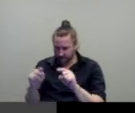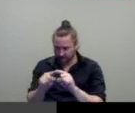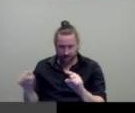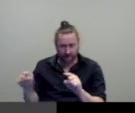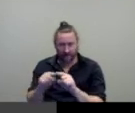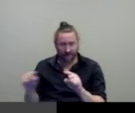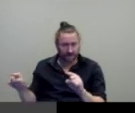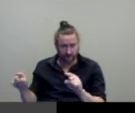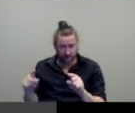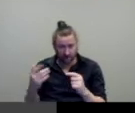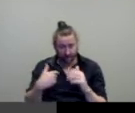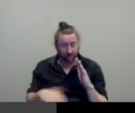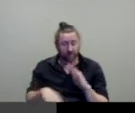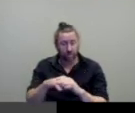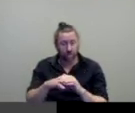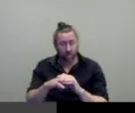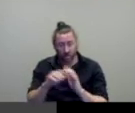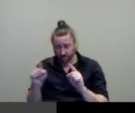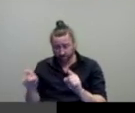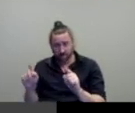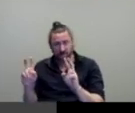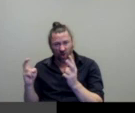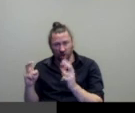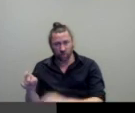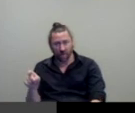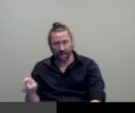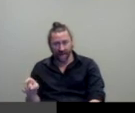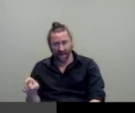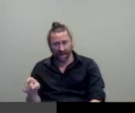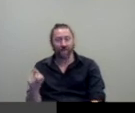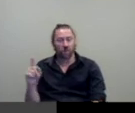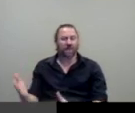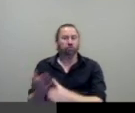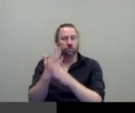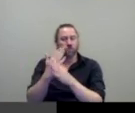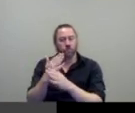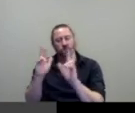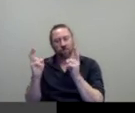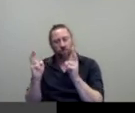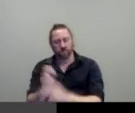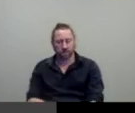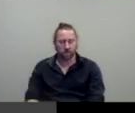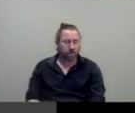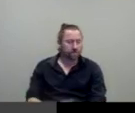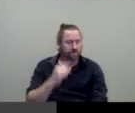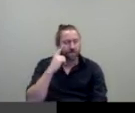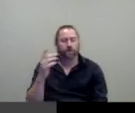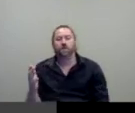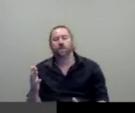already offer a complete full and legitimate title you know for example if we look at